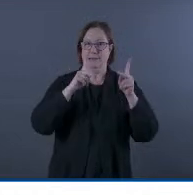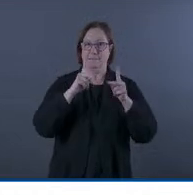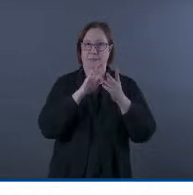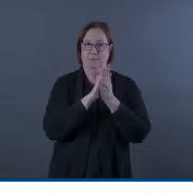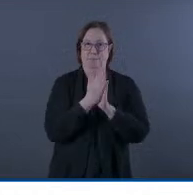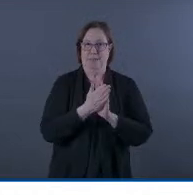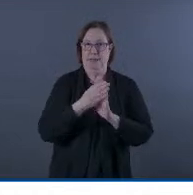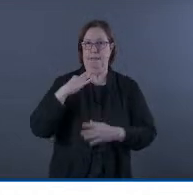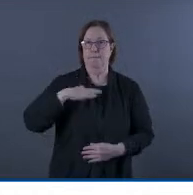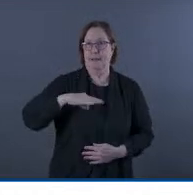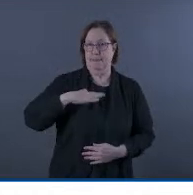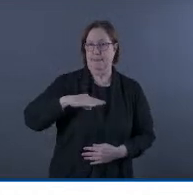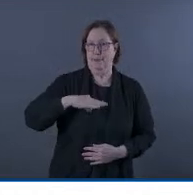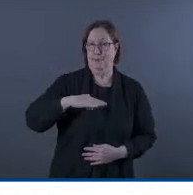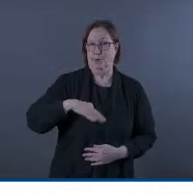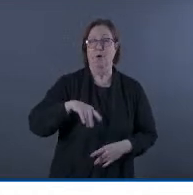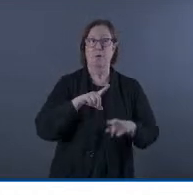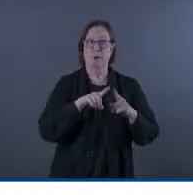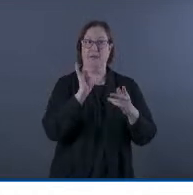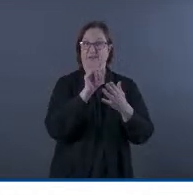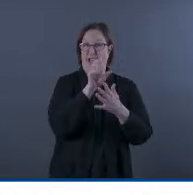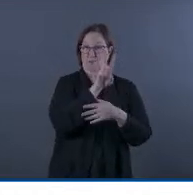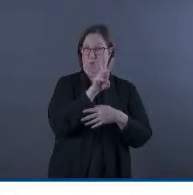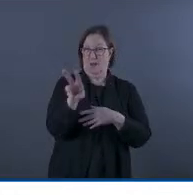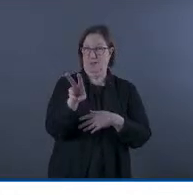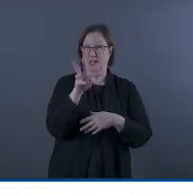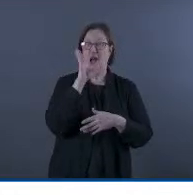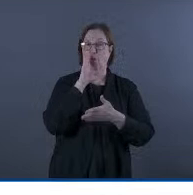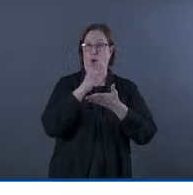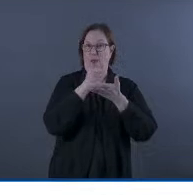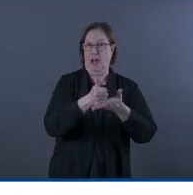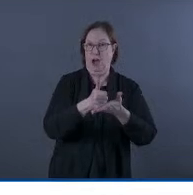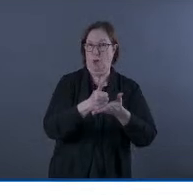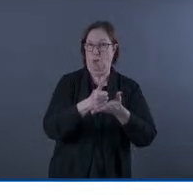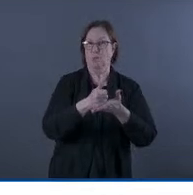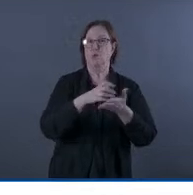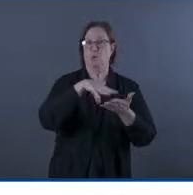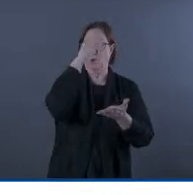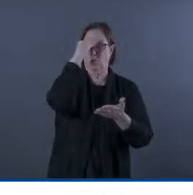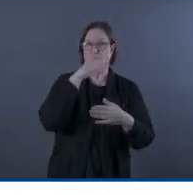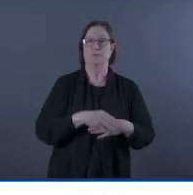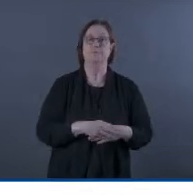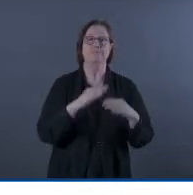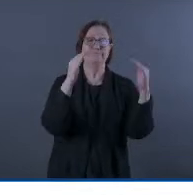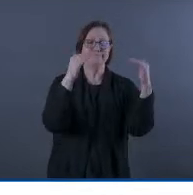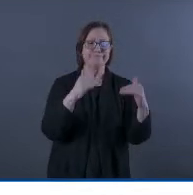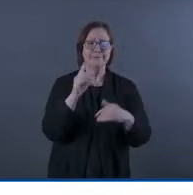In order to find a vaccine provider, go to COVIDVaccineWA.org